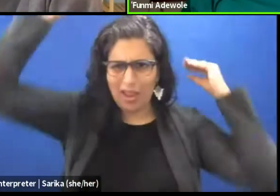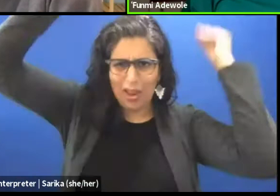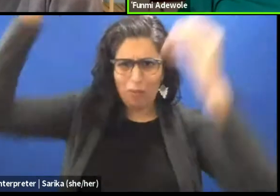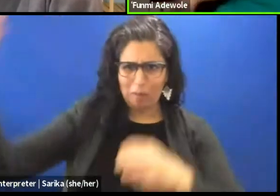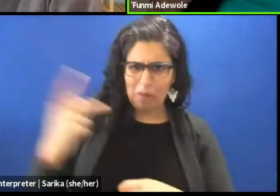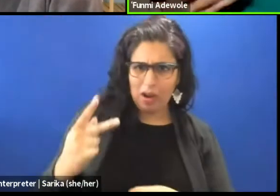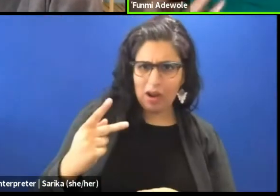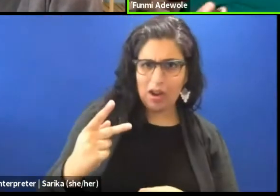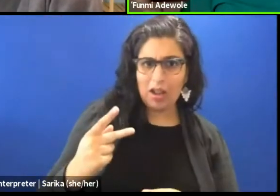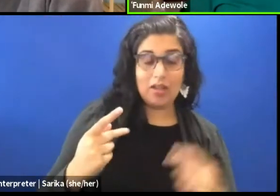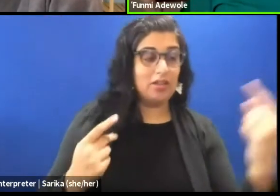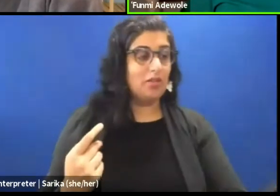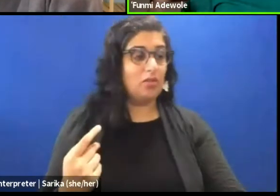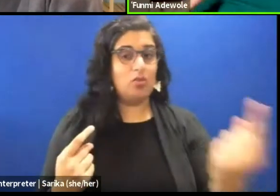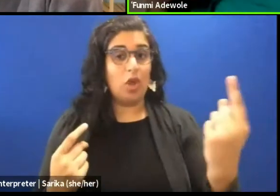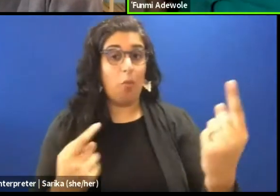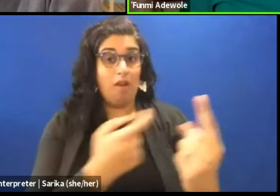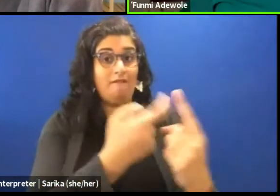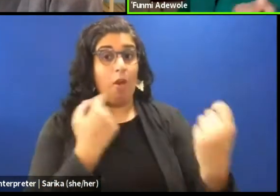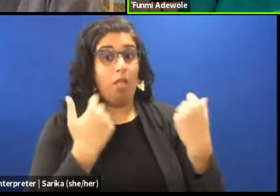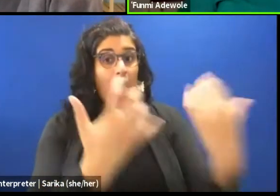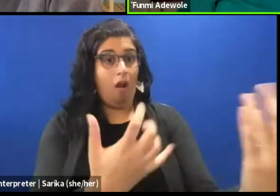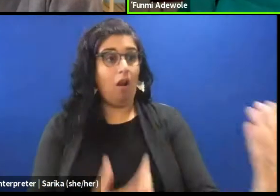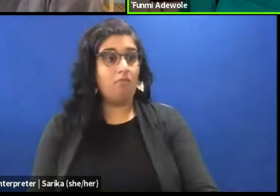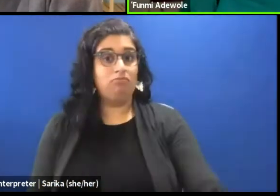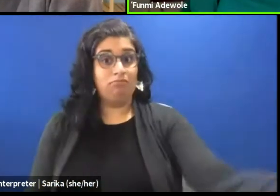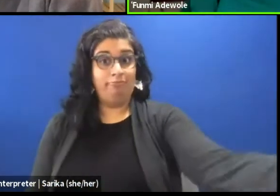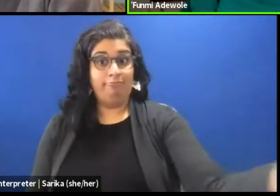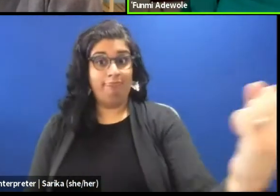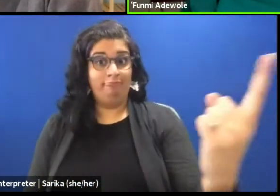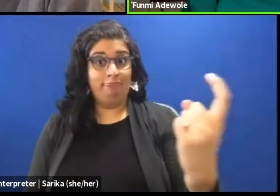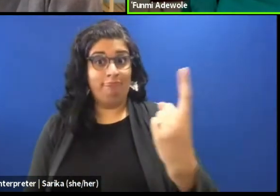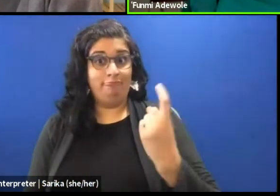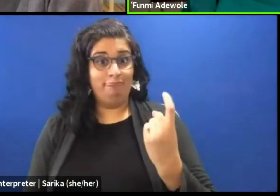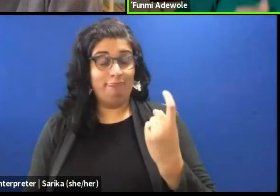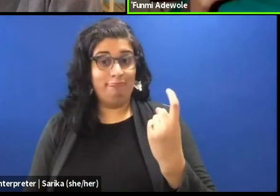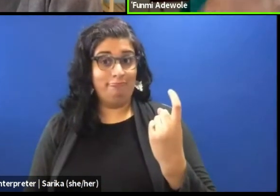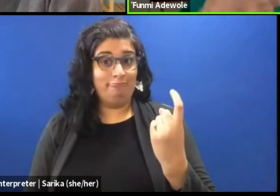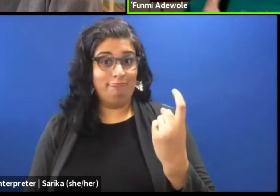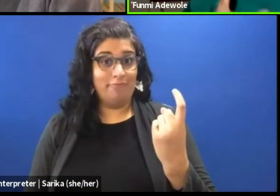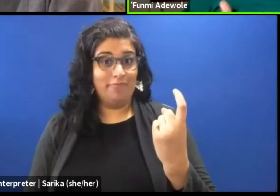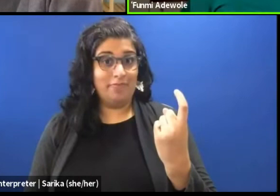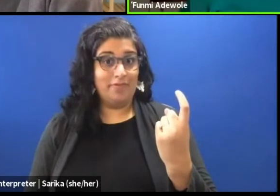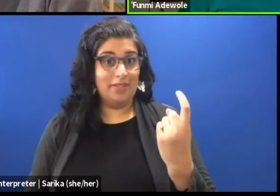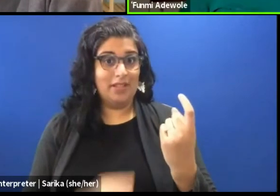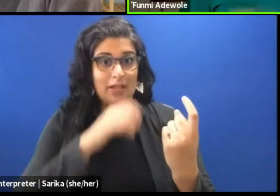And someone from the audience runs on stage you know, and she says it with such an urgency,